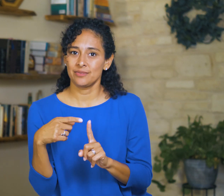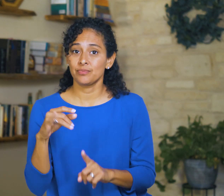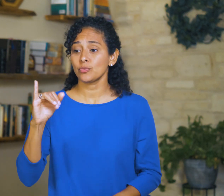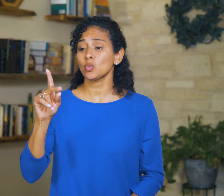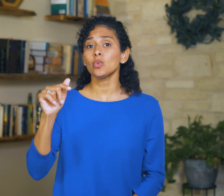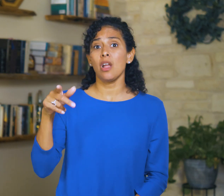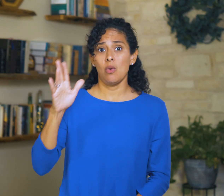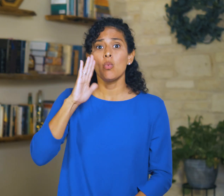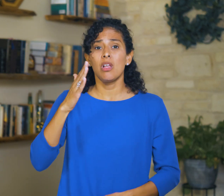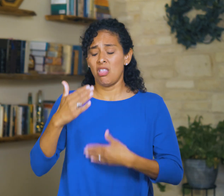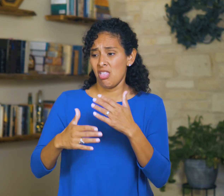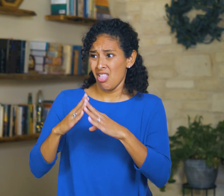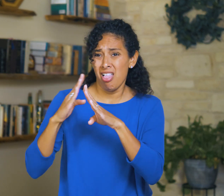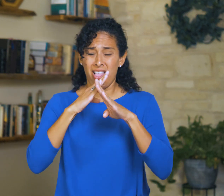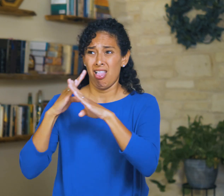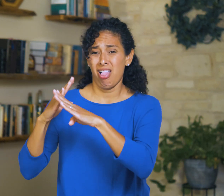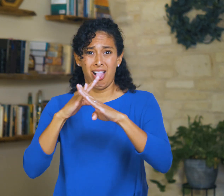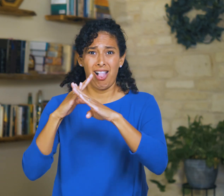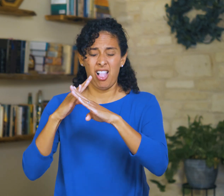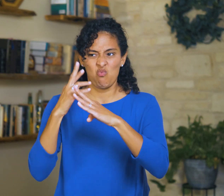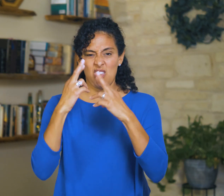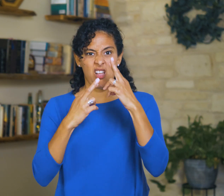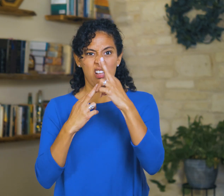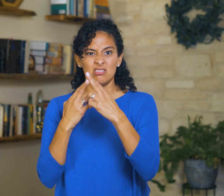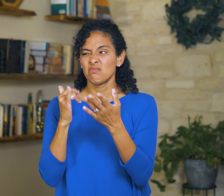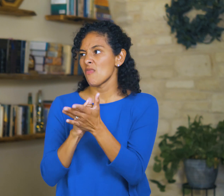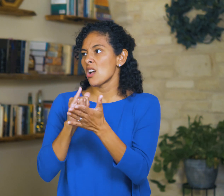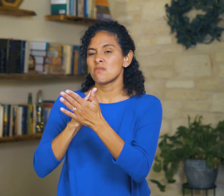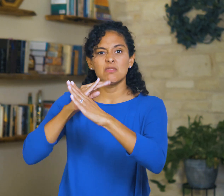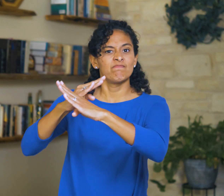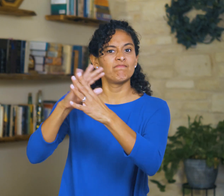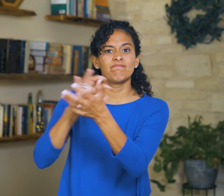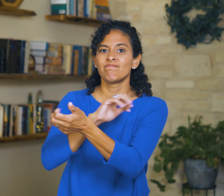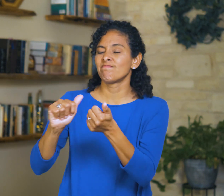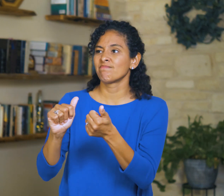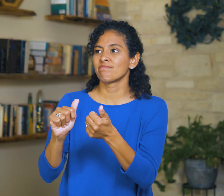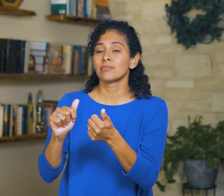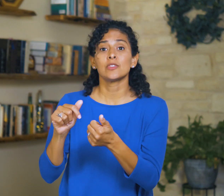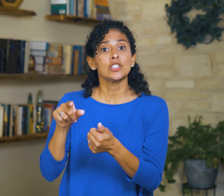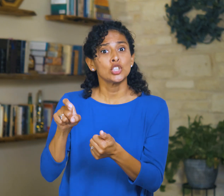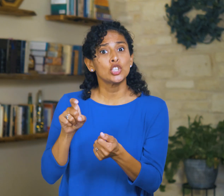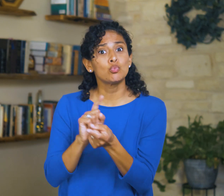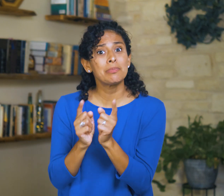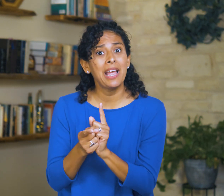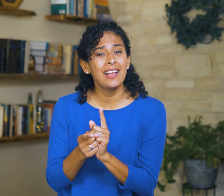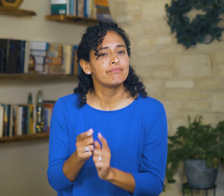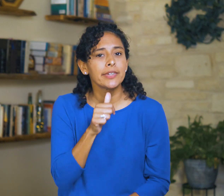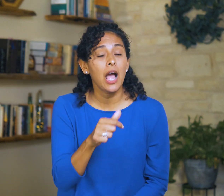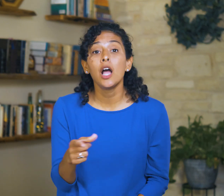When Judah realizes destruction is imminent, they don’t repent.